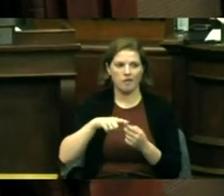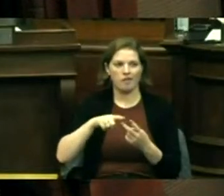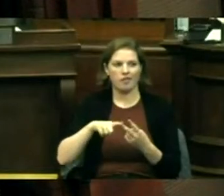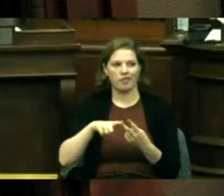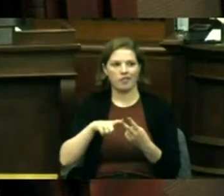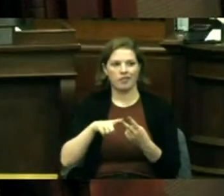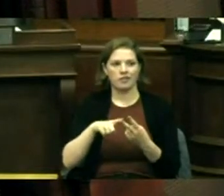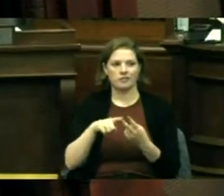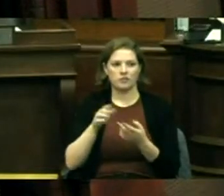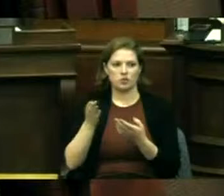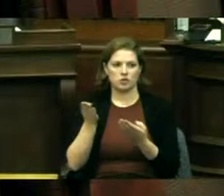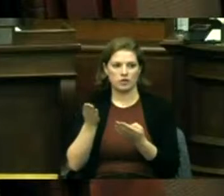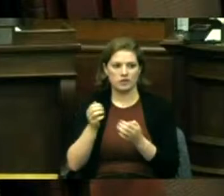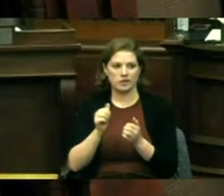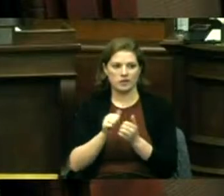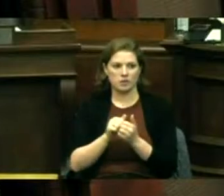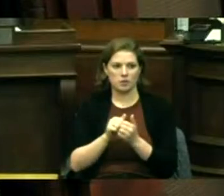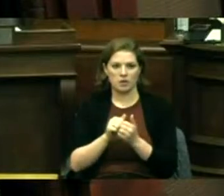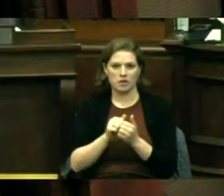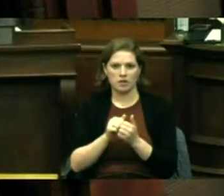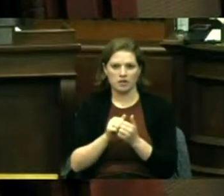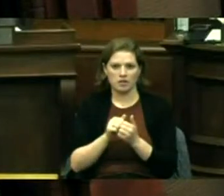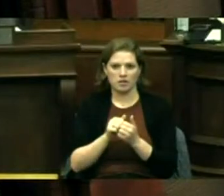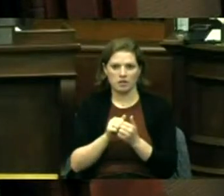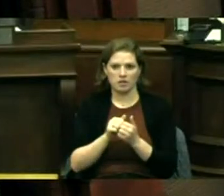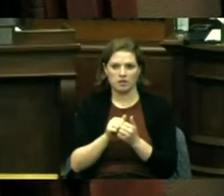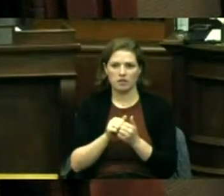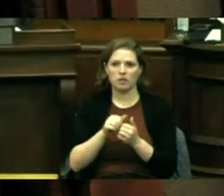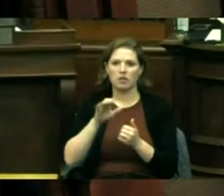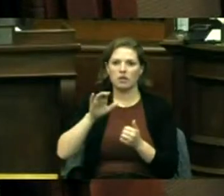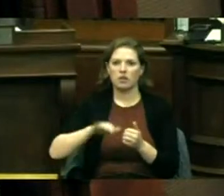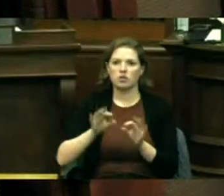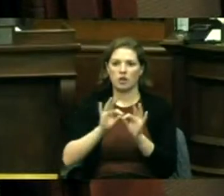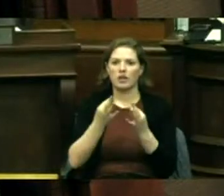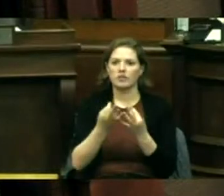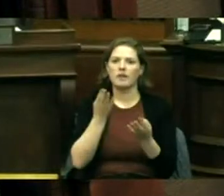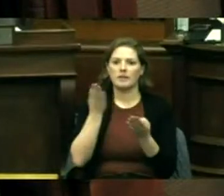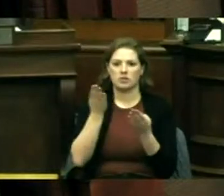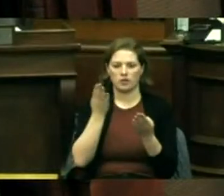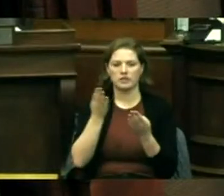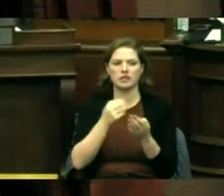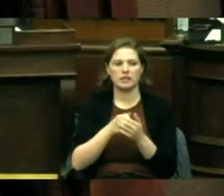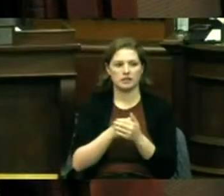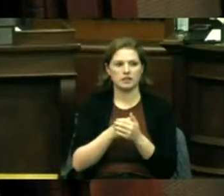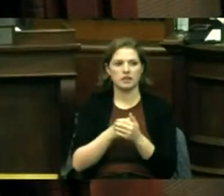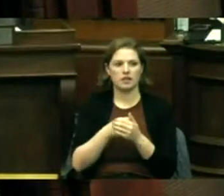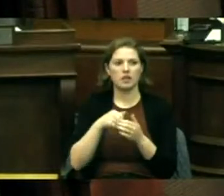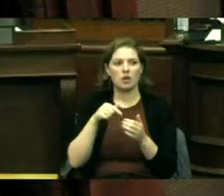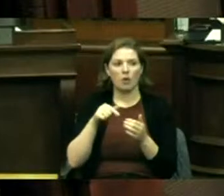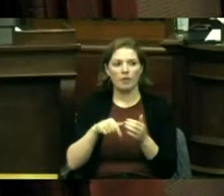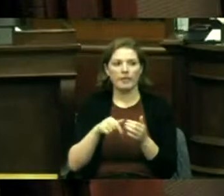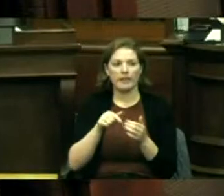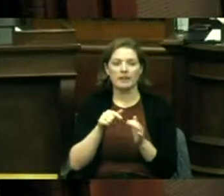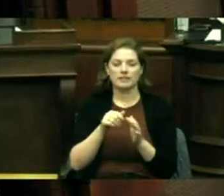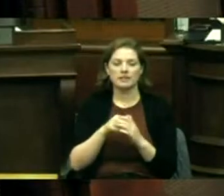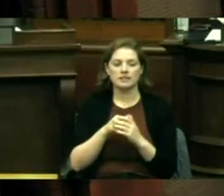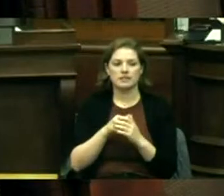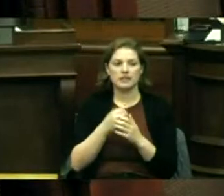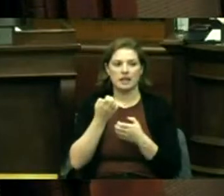centers with center for youth, where we have embedded services with child and family therapists